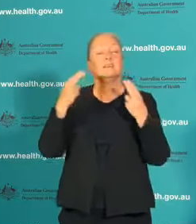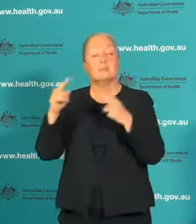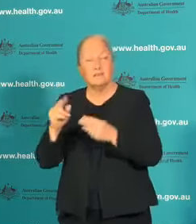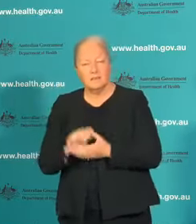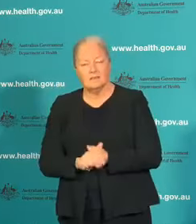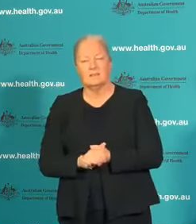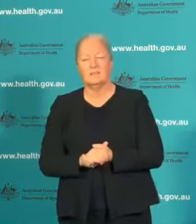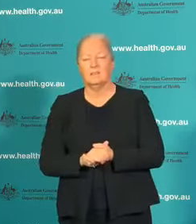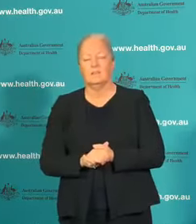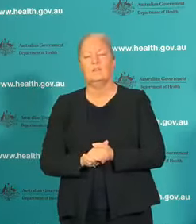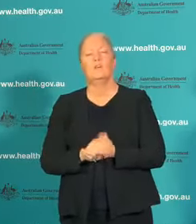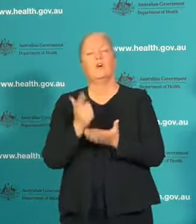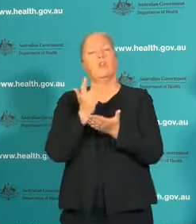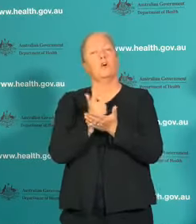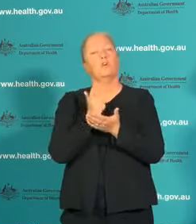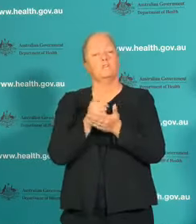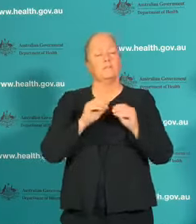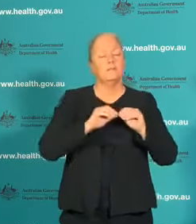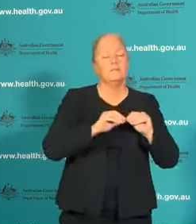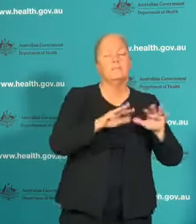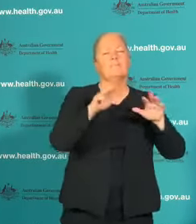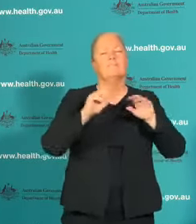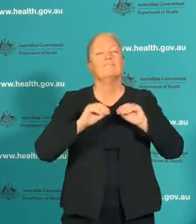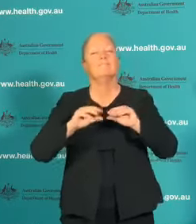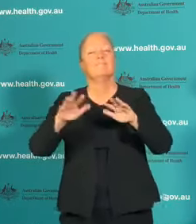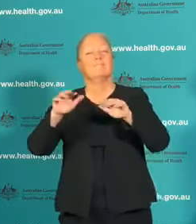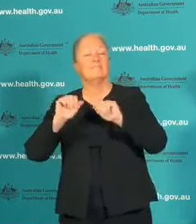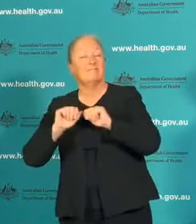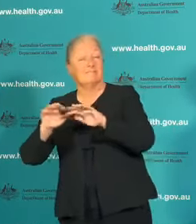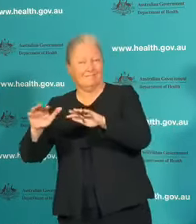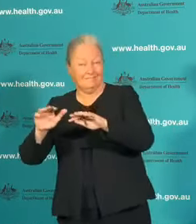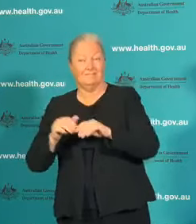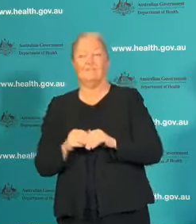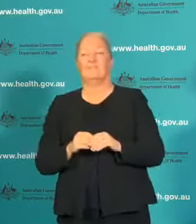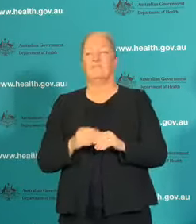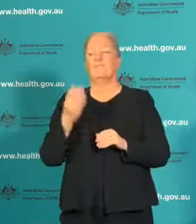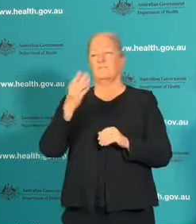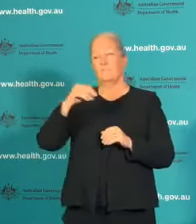community transmission which we saw seven to ten days ago. As community